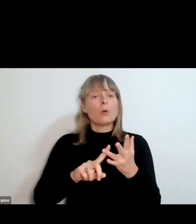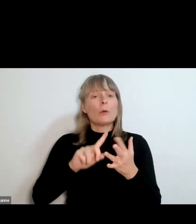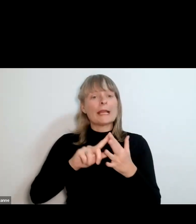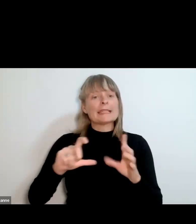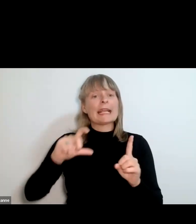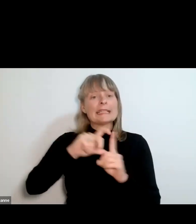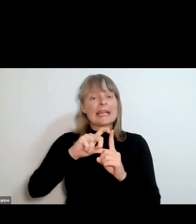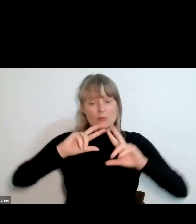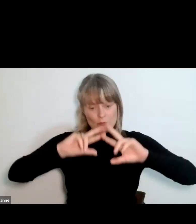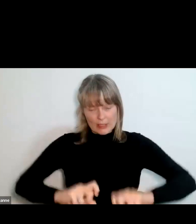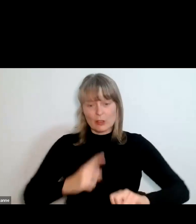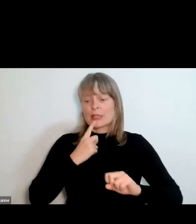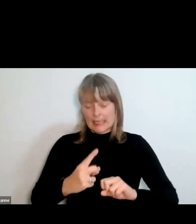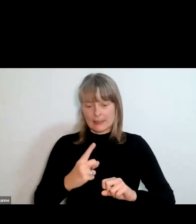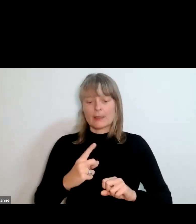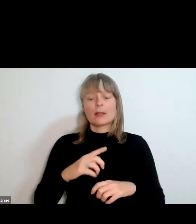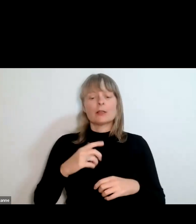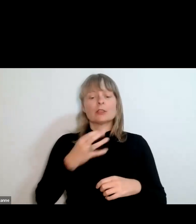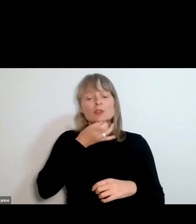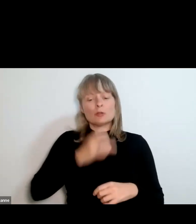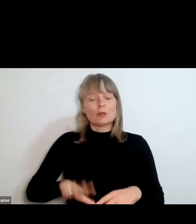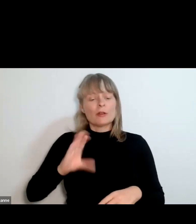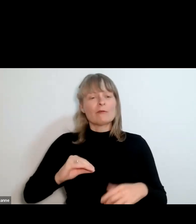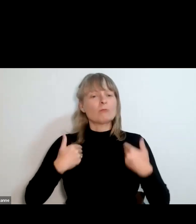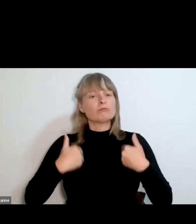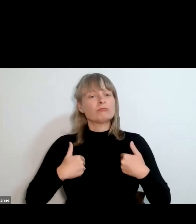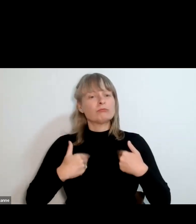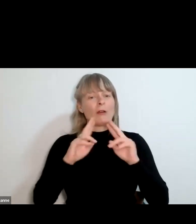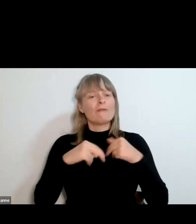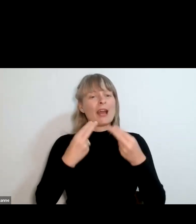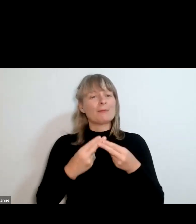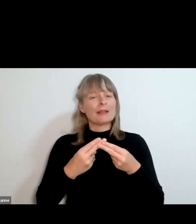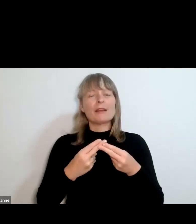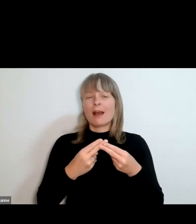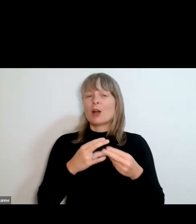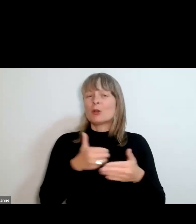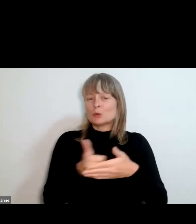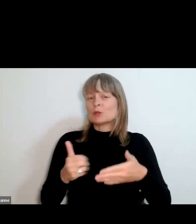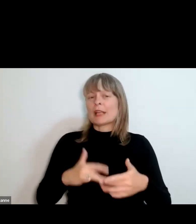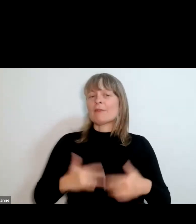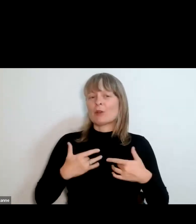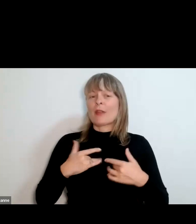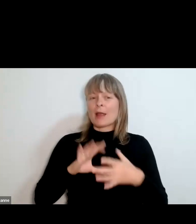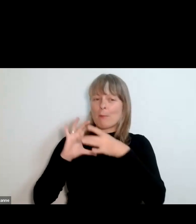like what is the purpose of schools? And who are schools meant to be for? We know from OECD